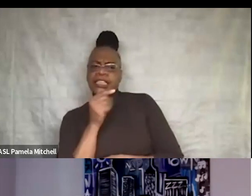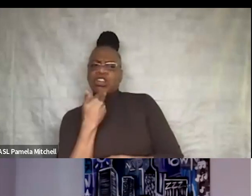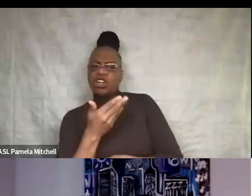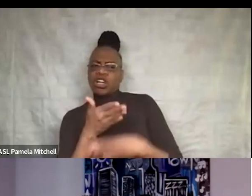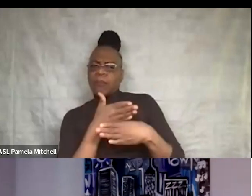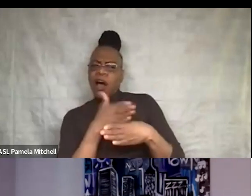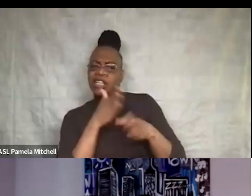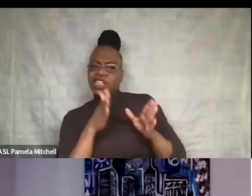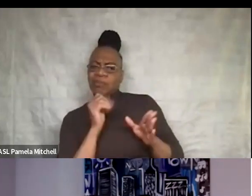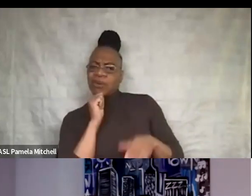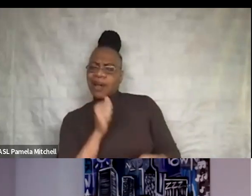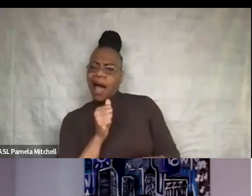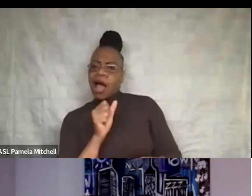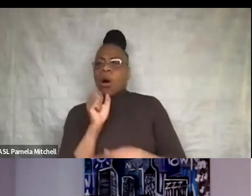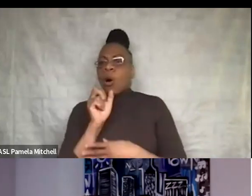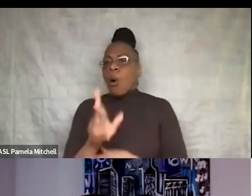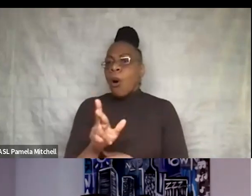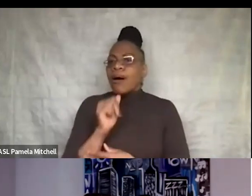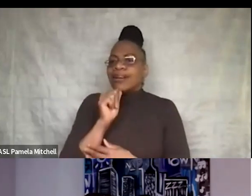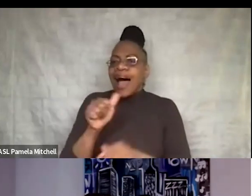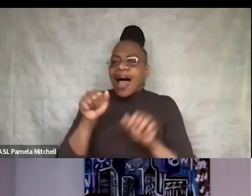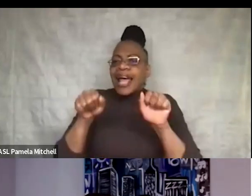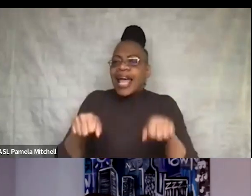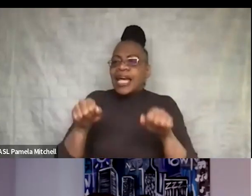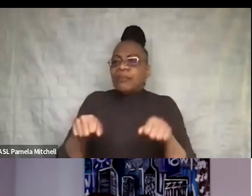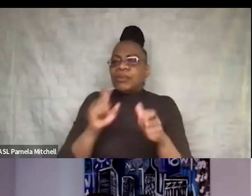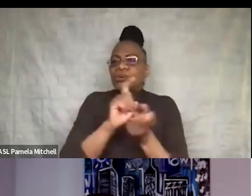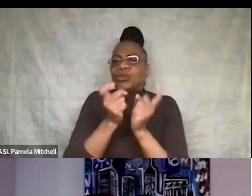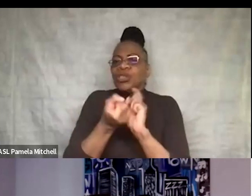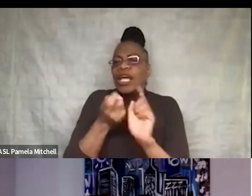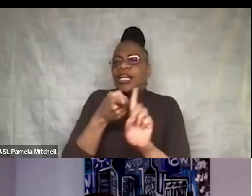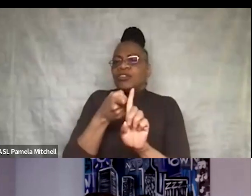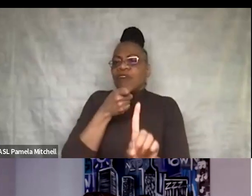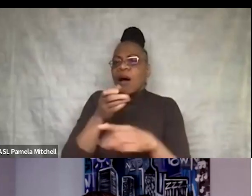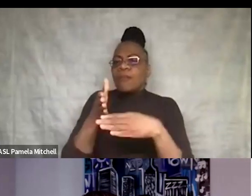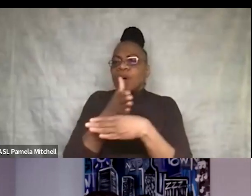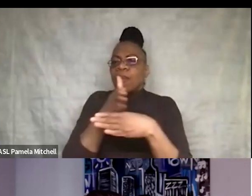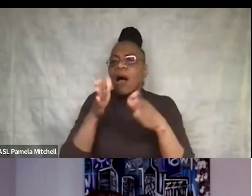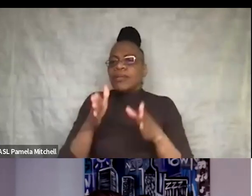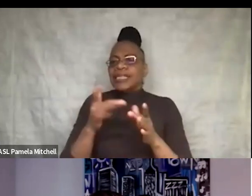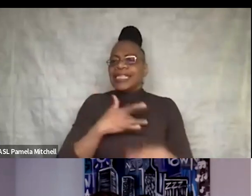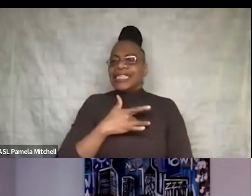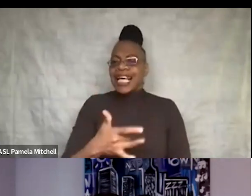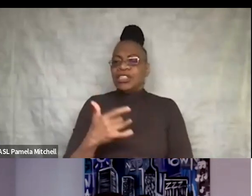or, is this just unable to change from the way that they've traditionally done things?